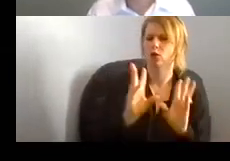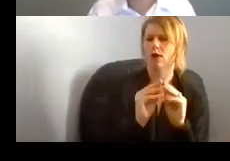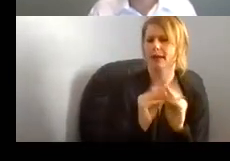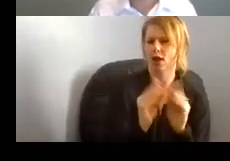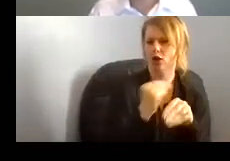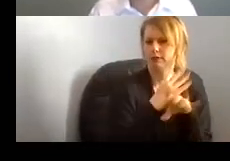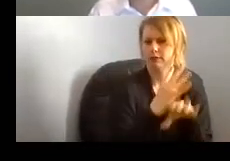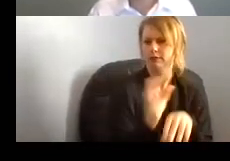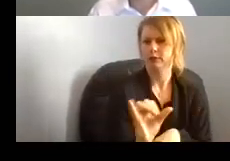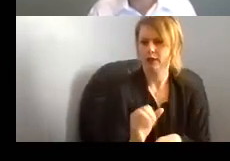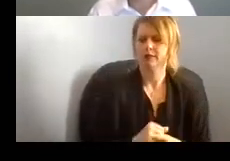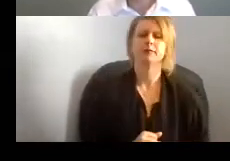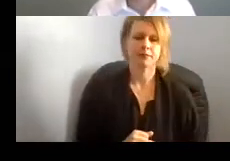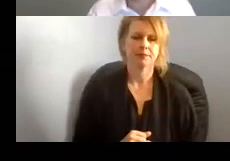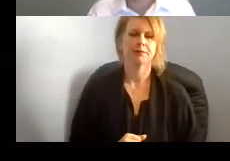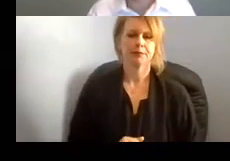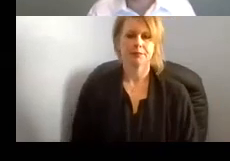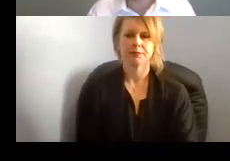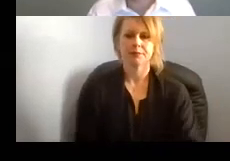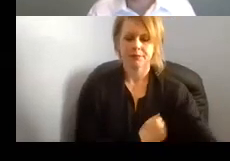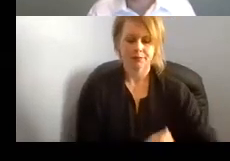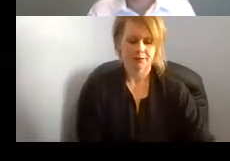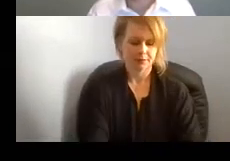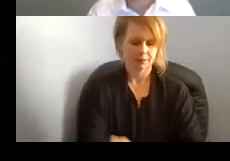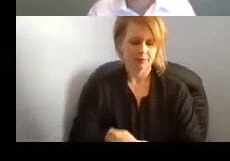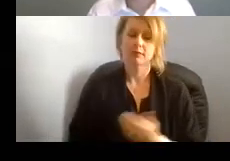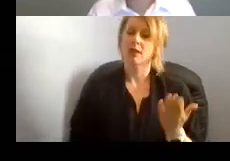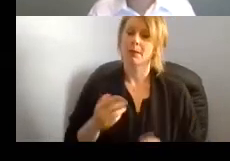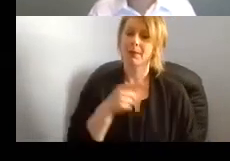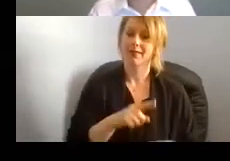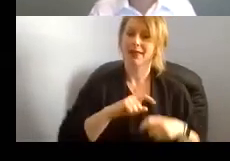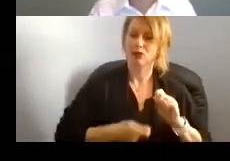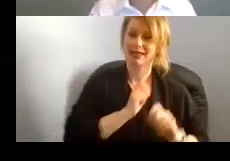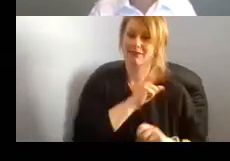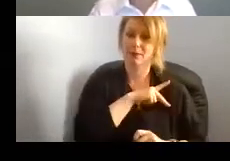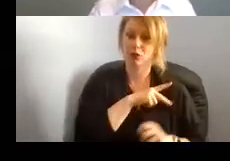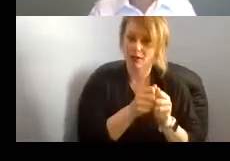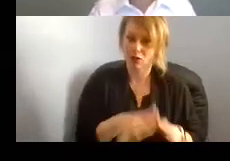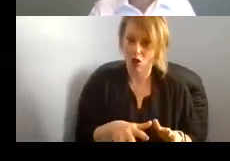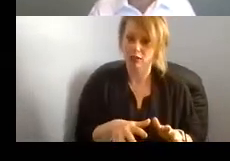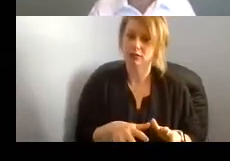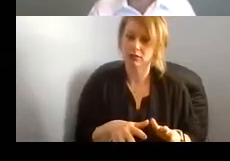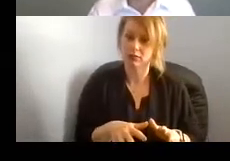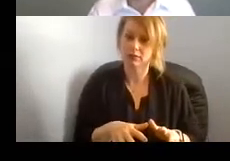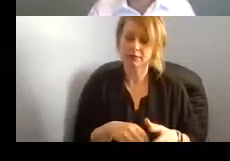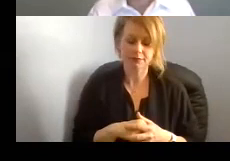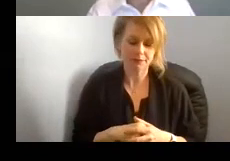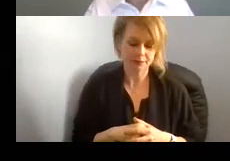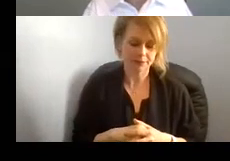related to the pandemic, whether they’re grieving a personal loss or worried about the deaths they see reported in the media.